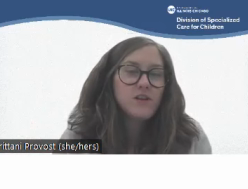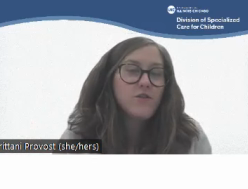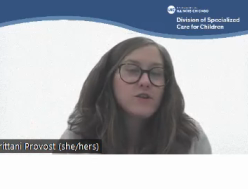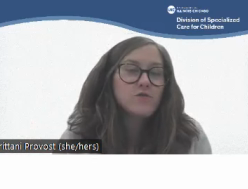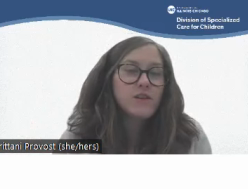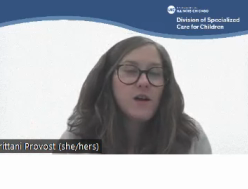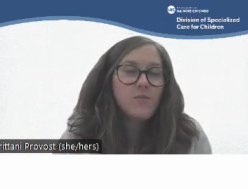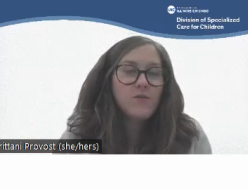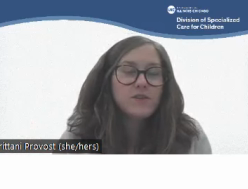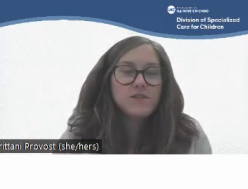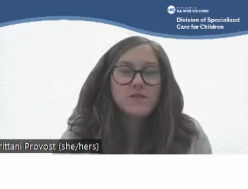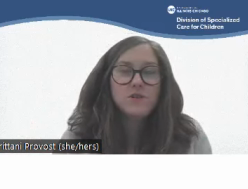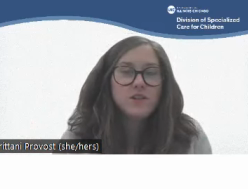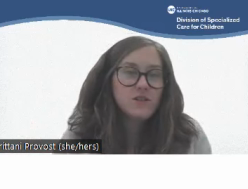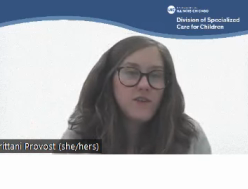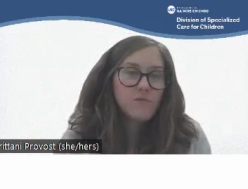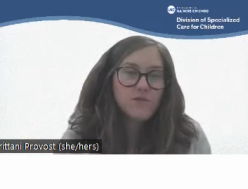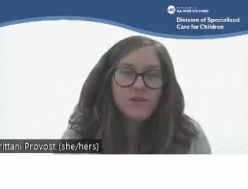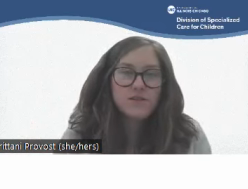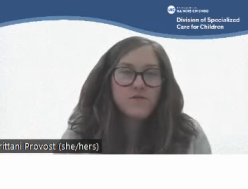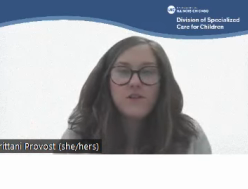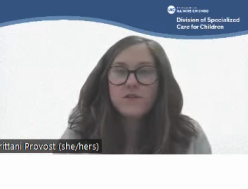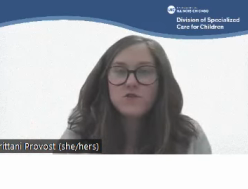survey your thoughts are really helpful this is a new initiative that we're doing this is the very